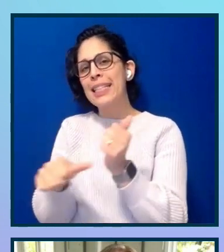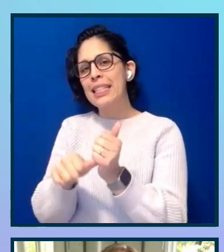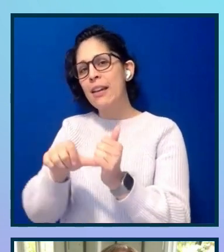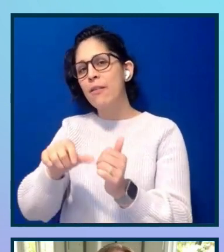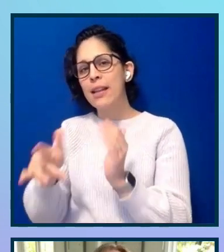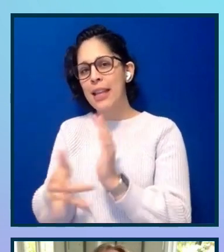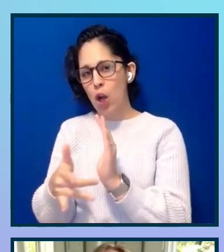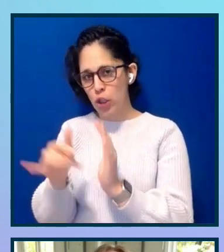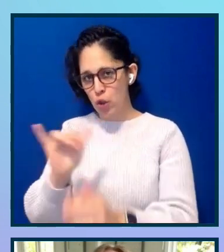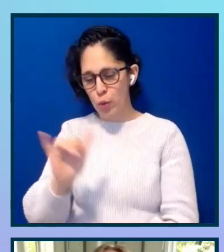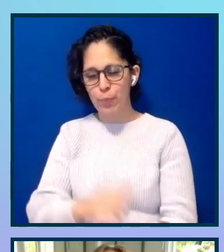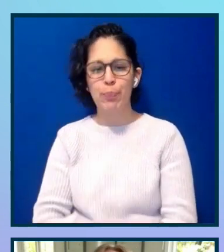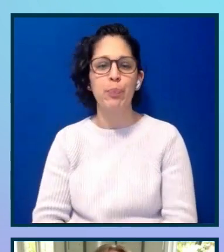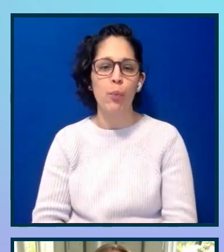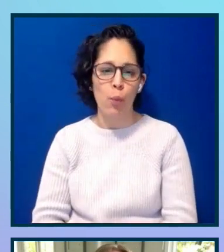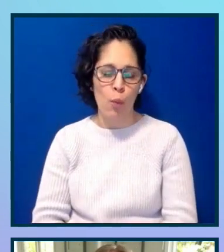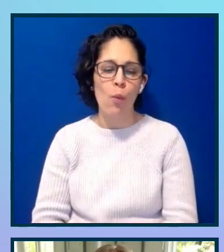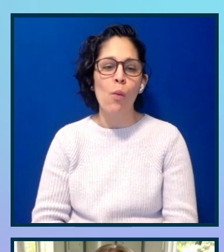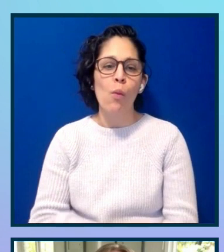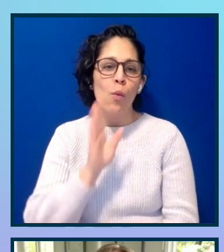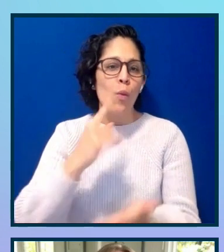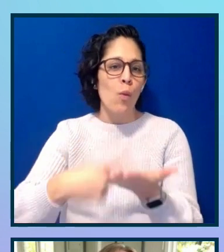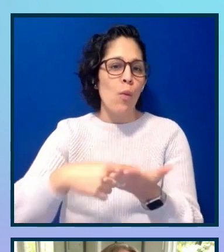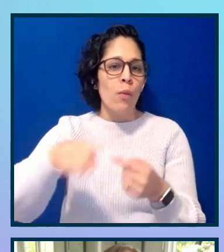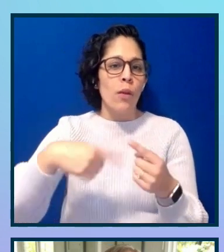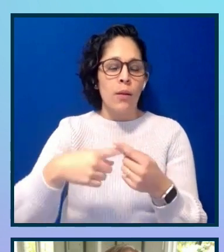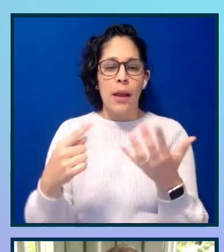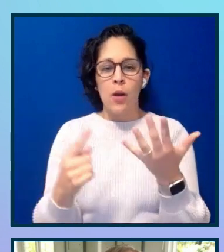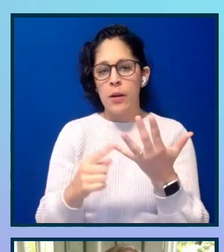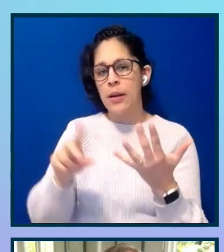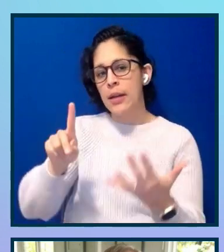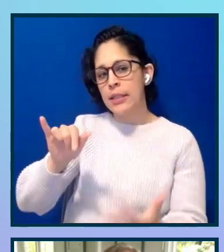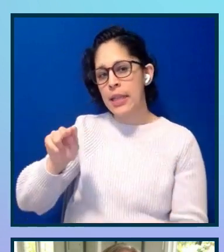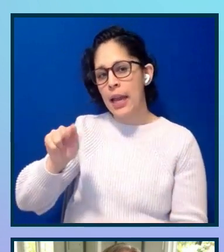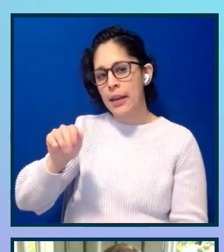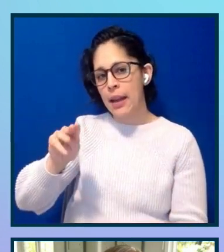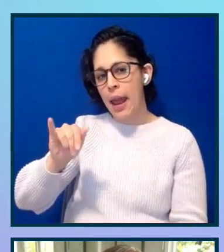And we're gonna talk about dynamic personalization and the keys to stylistic time to market.